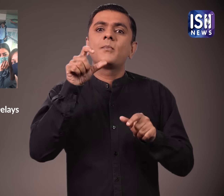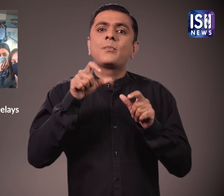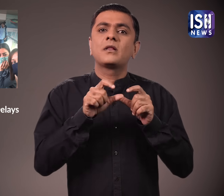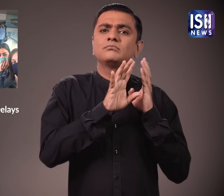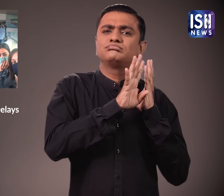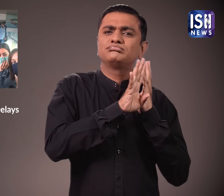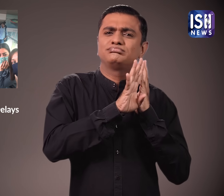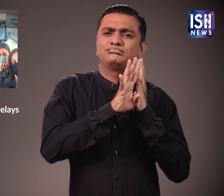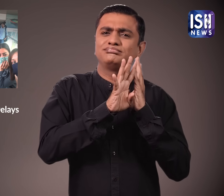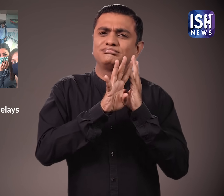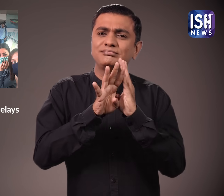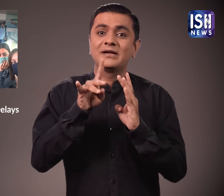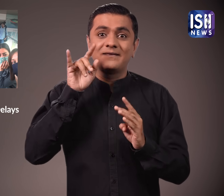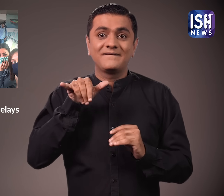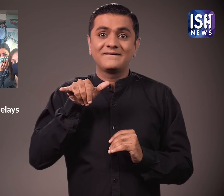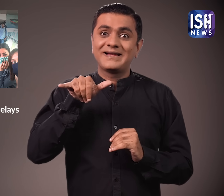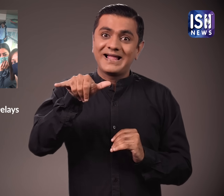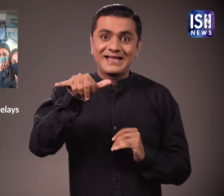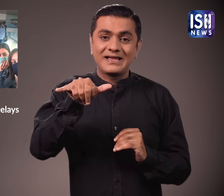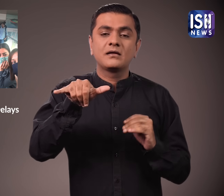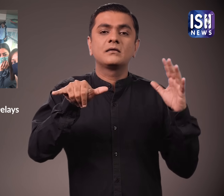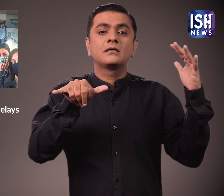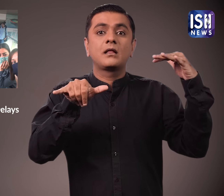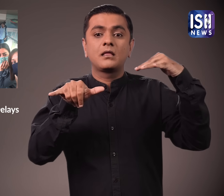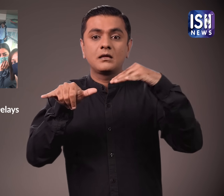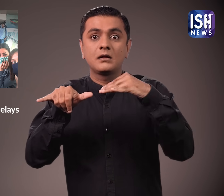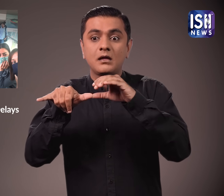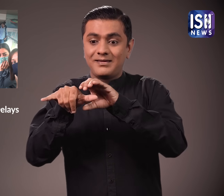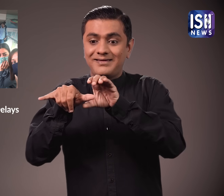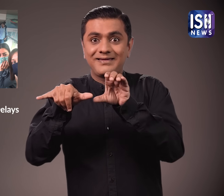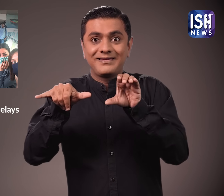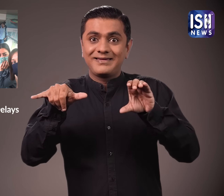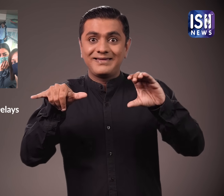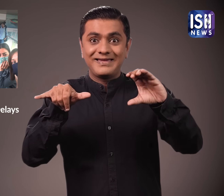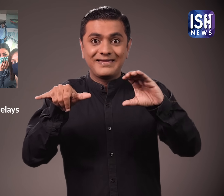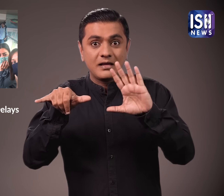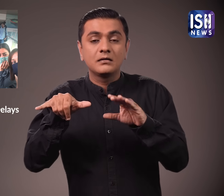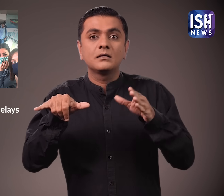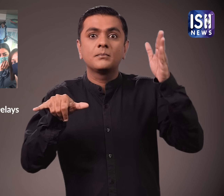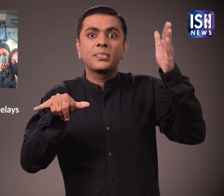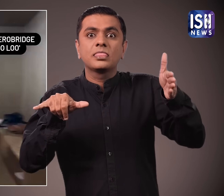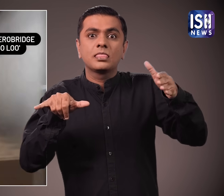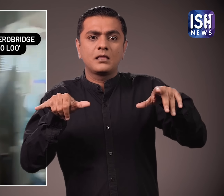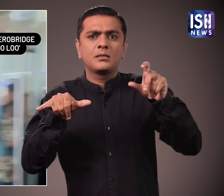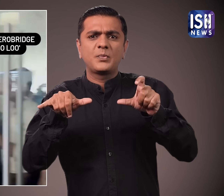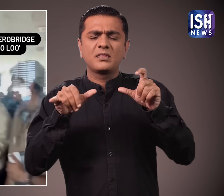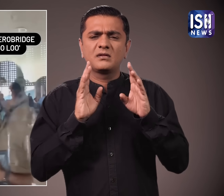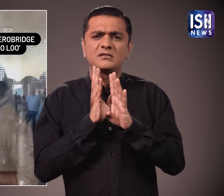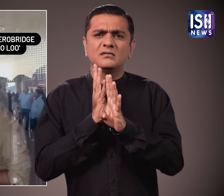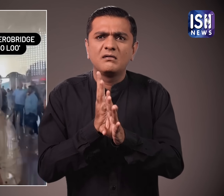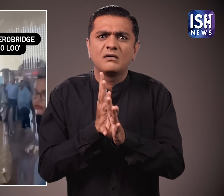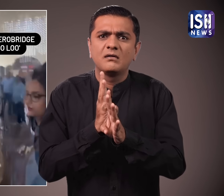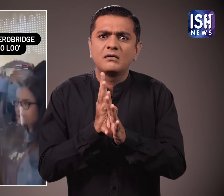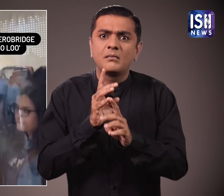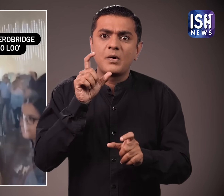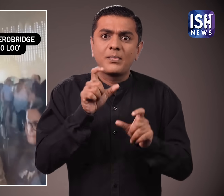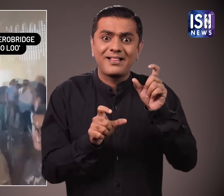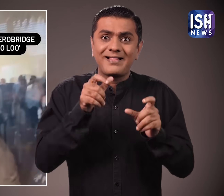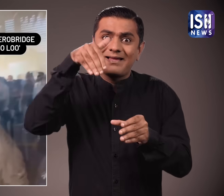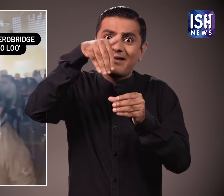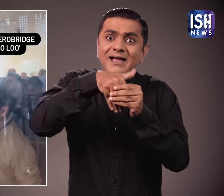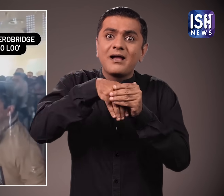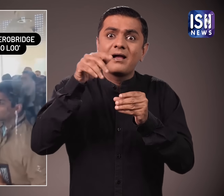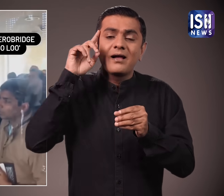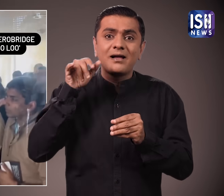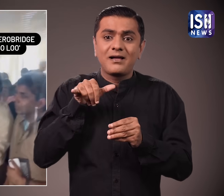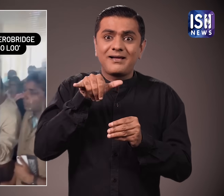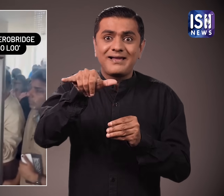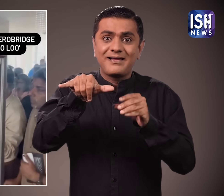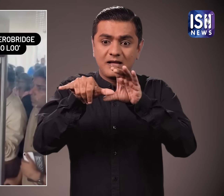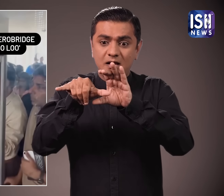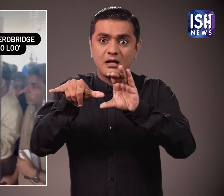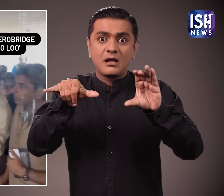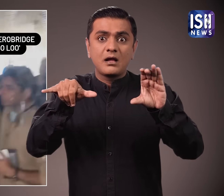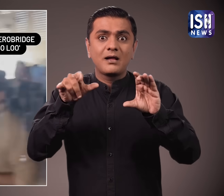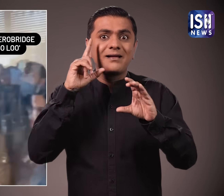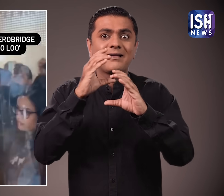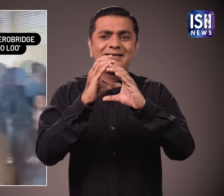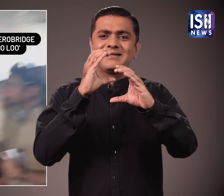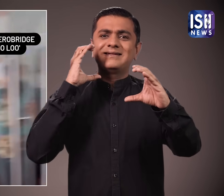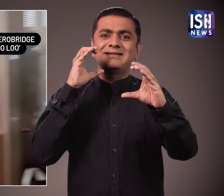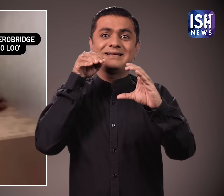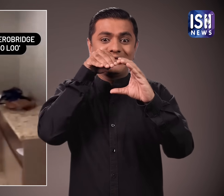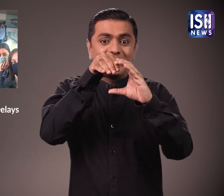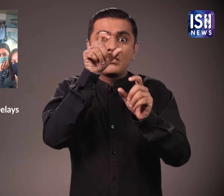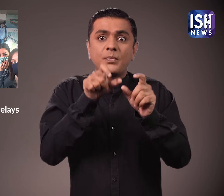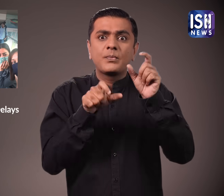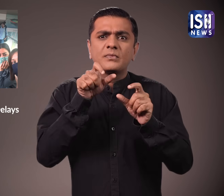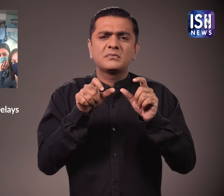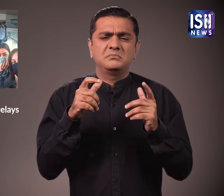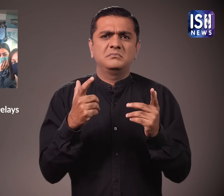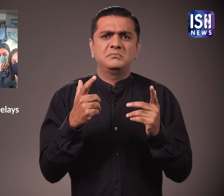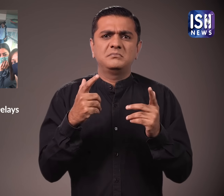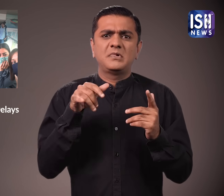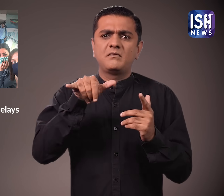The passengers went to the aerobridge to board the flight but were locked on the aerobridge.